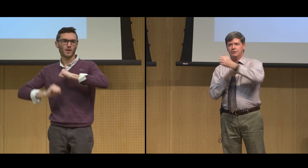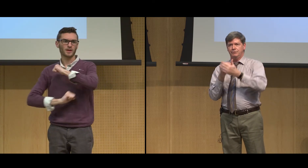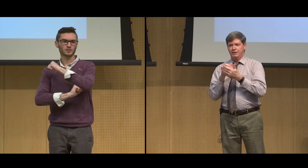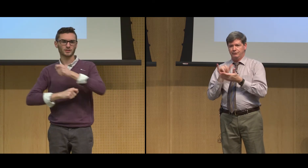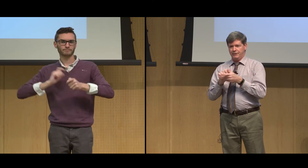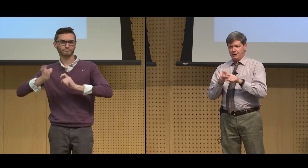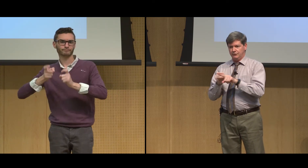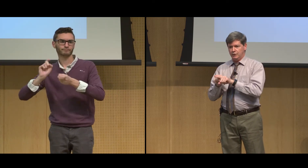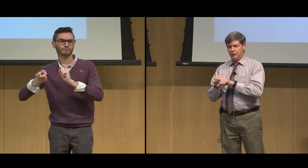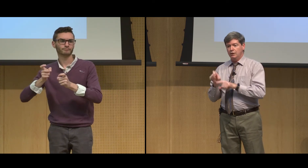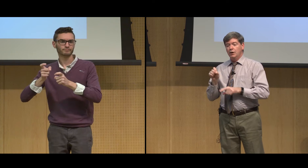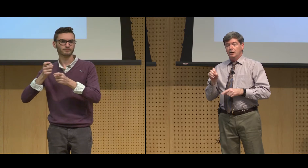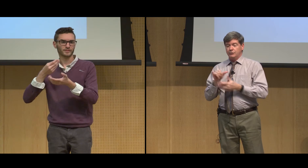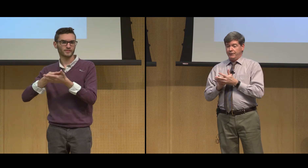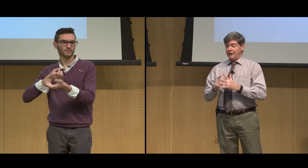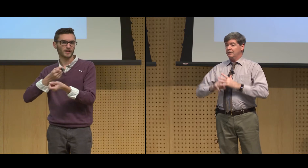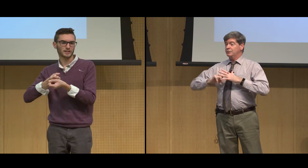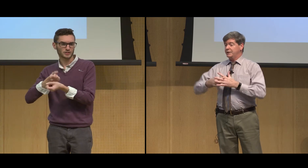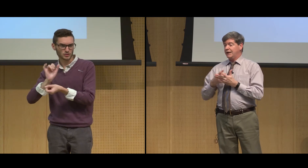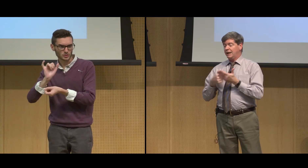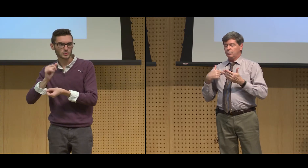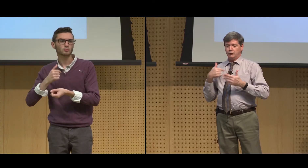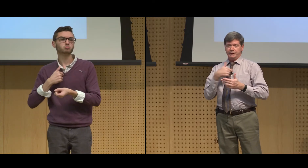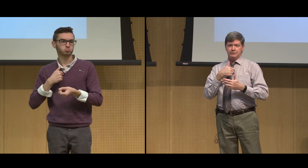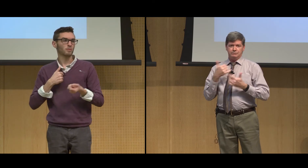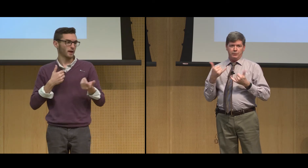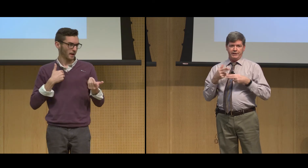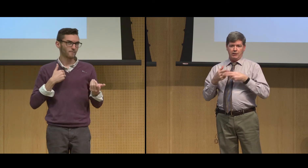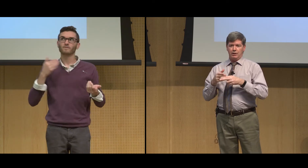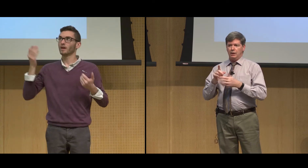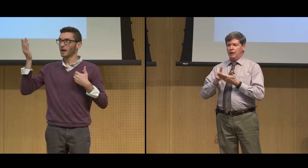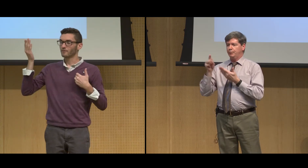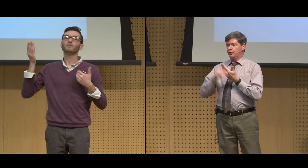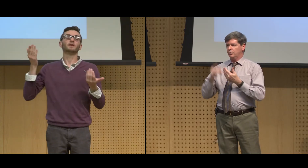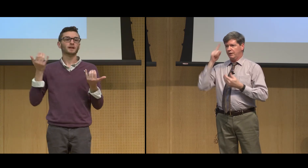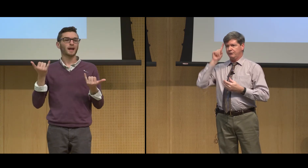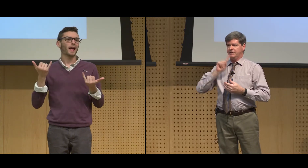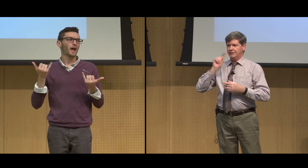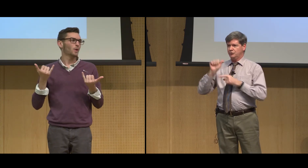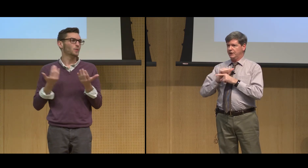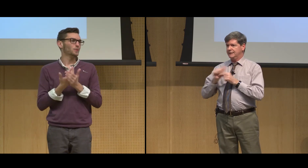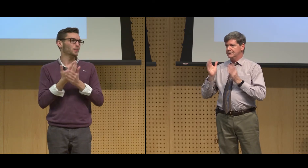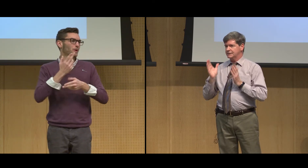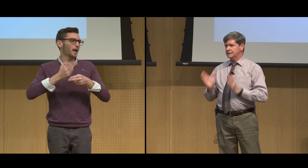for that, as well, so that began what we--what we now call our Program for Deaf Trainees,